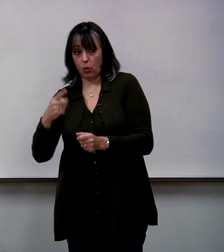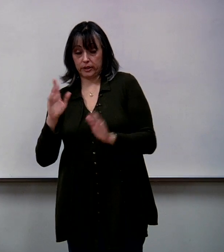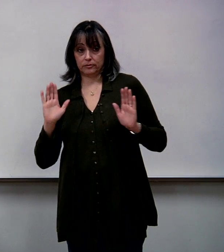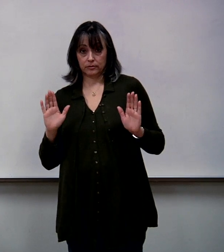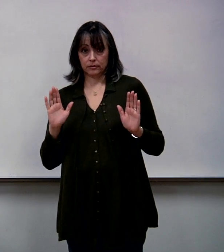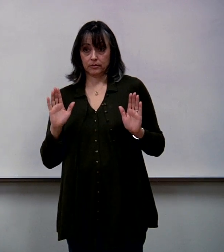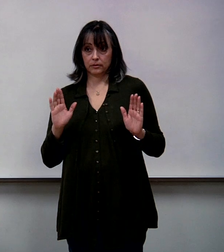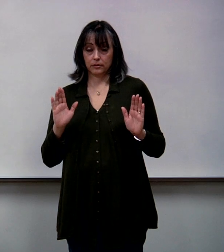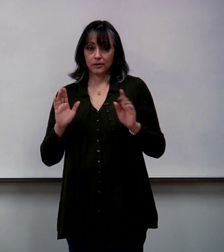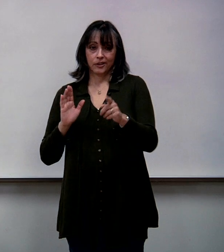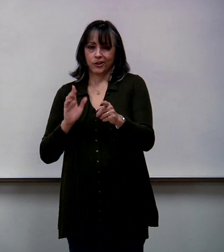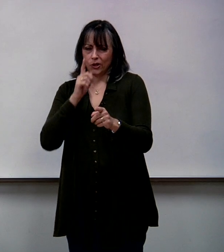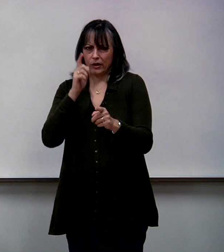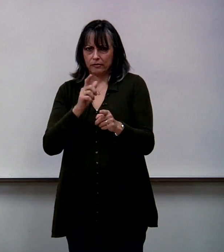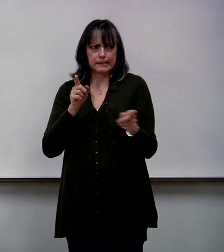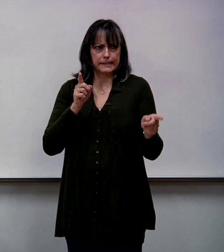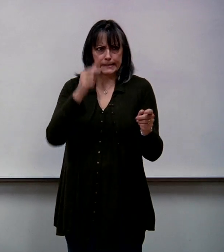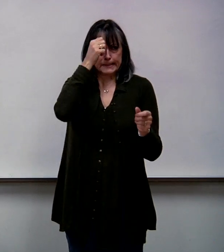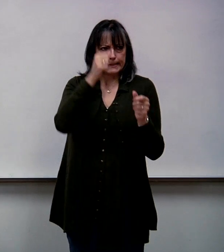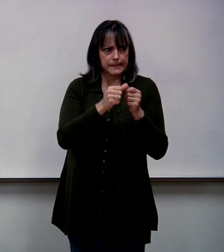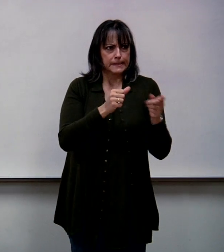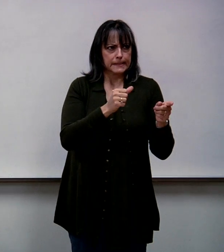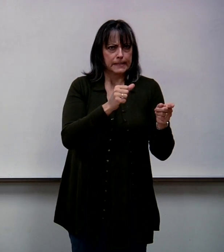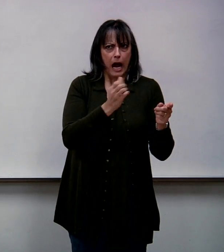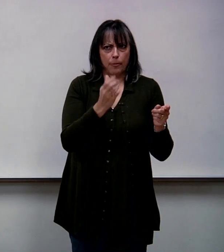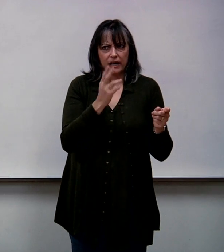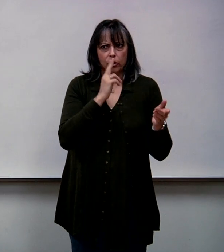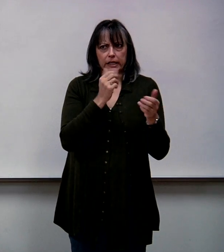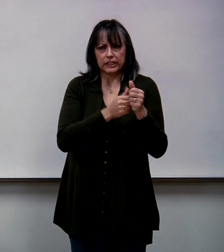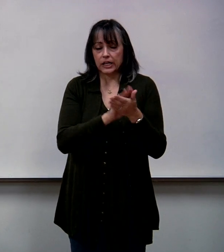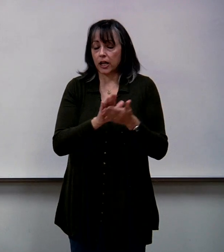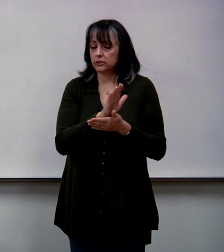You don't have to memorize all this. It's listed in your packets. You don't have to figure it out for yourself. All the numbers are there